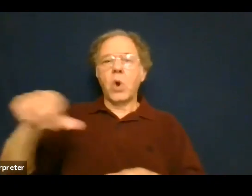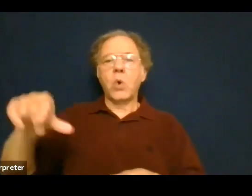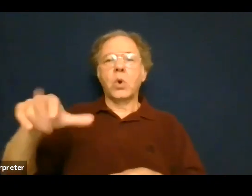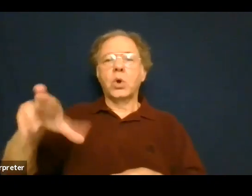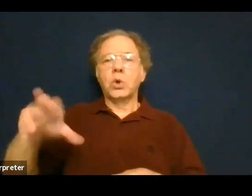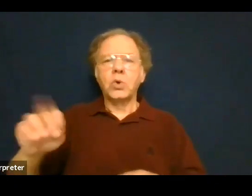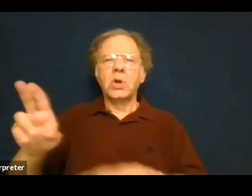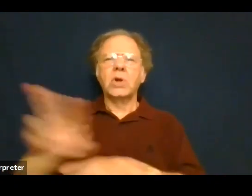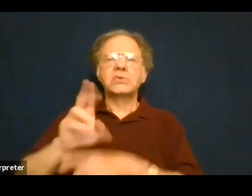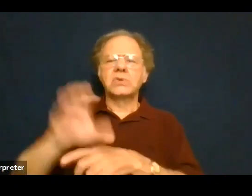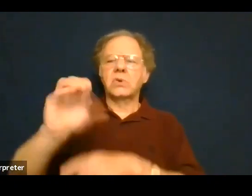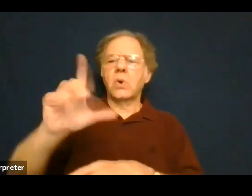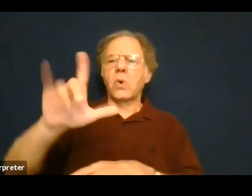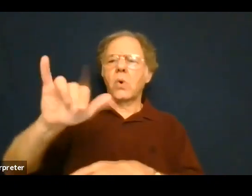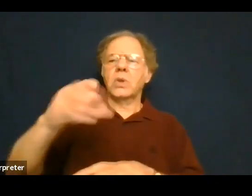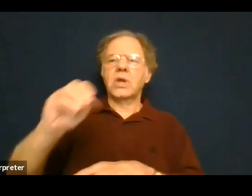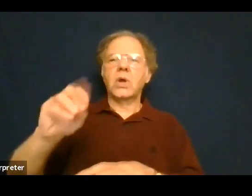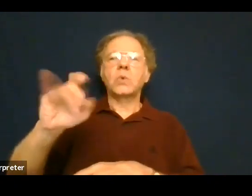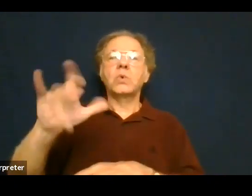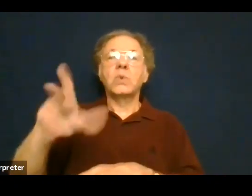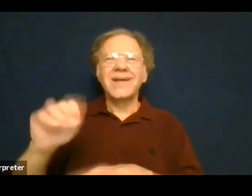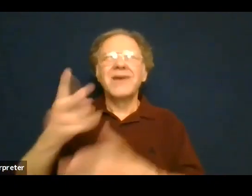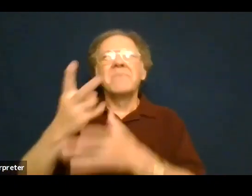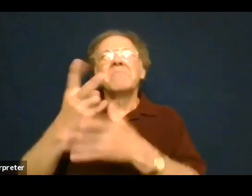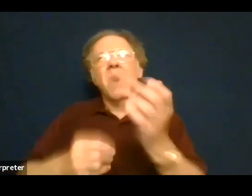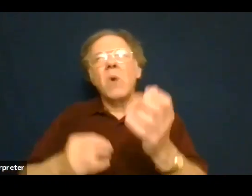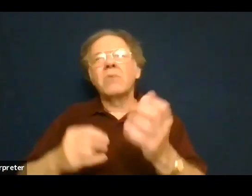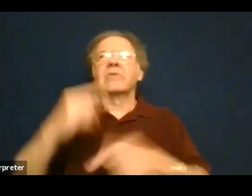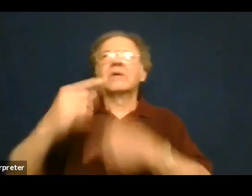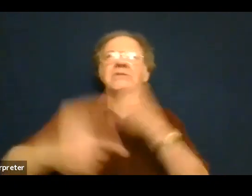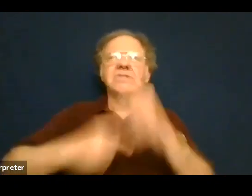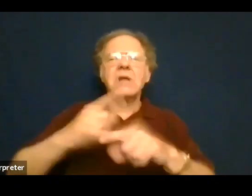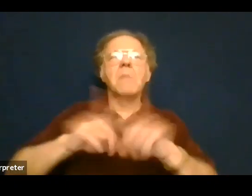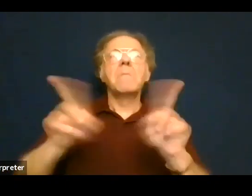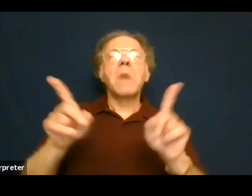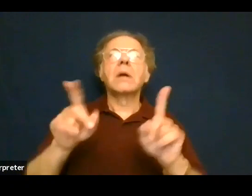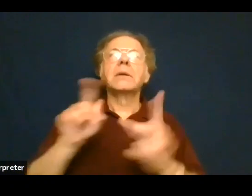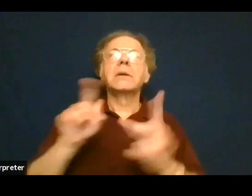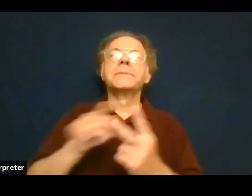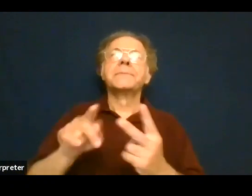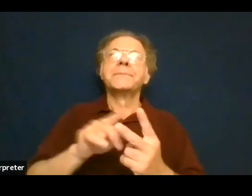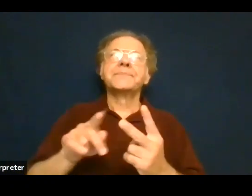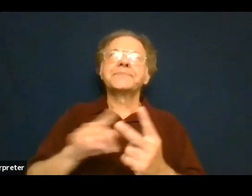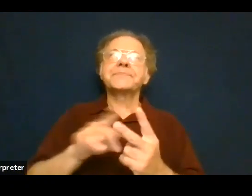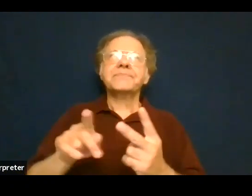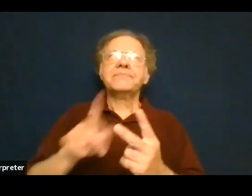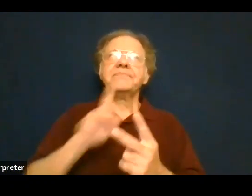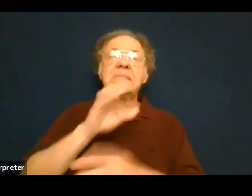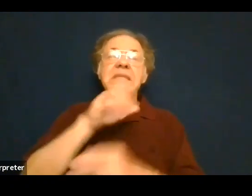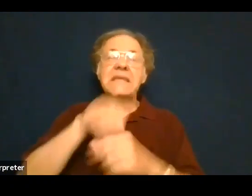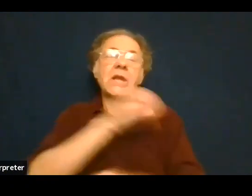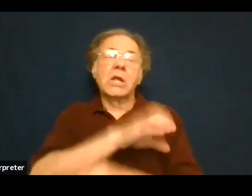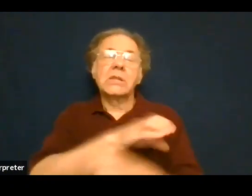So both genetic approaches. But there is that in clinical trials, and there's a lot of similar types of research